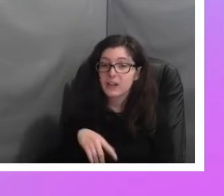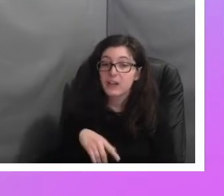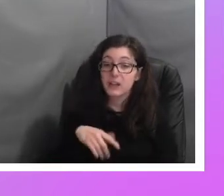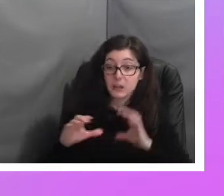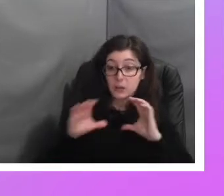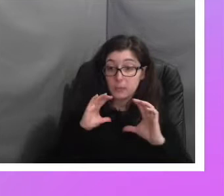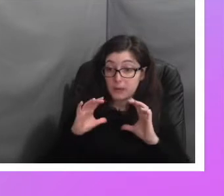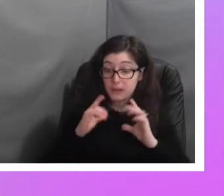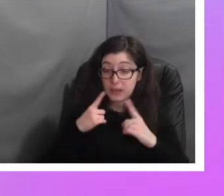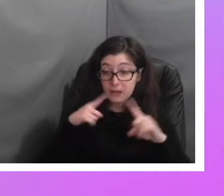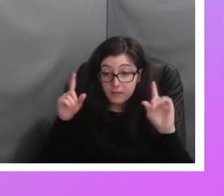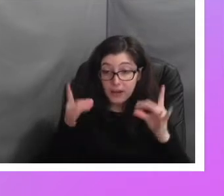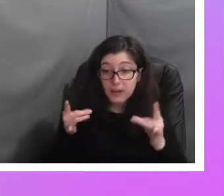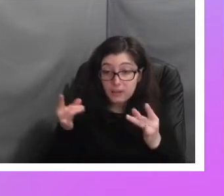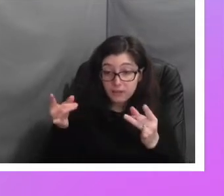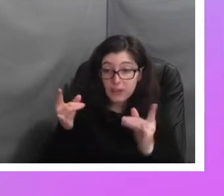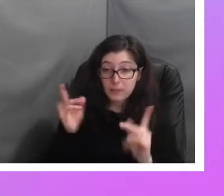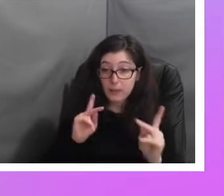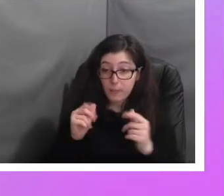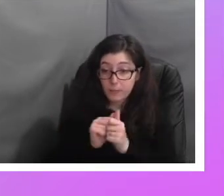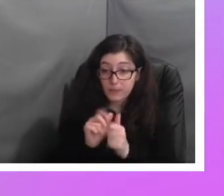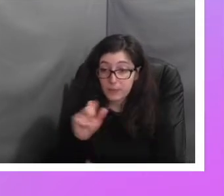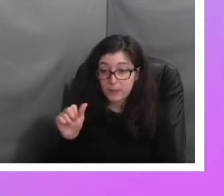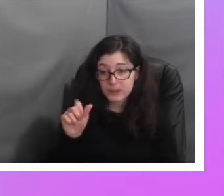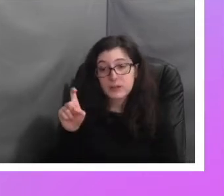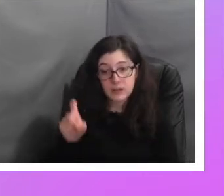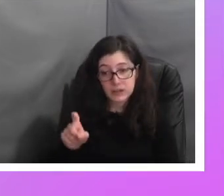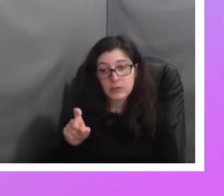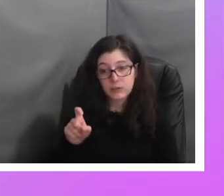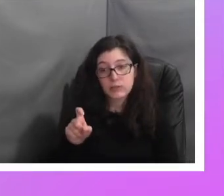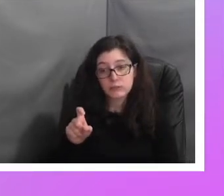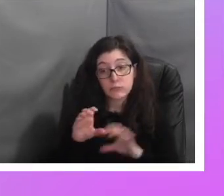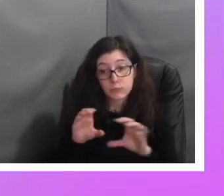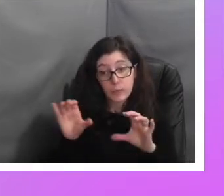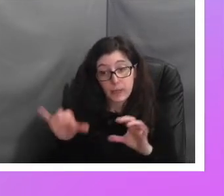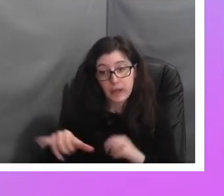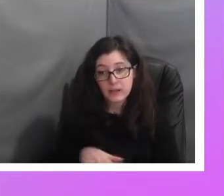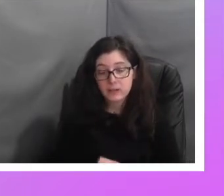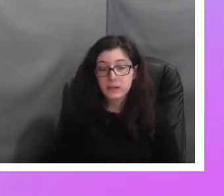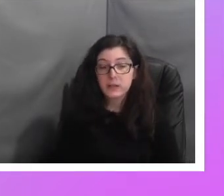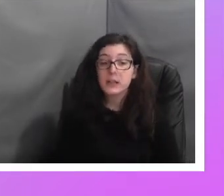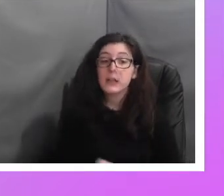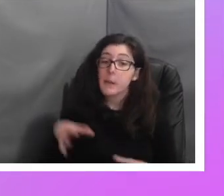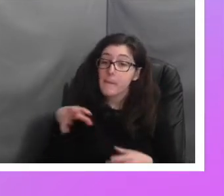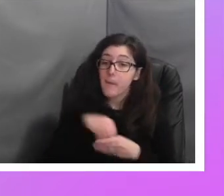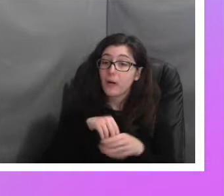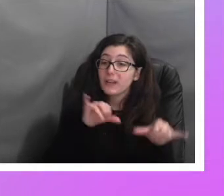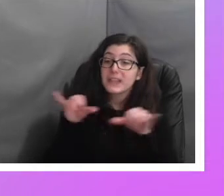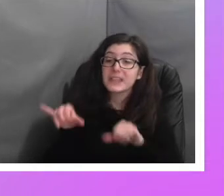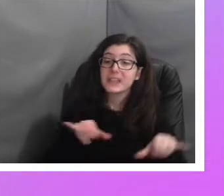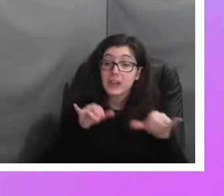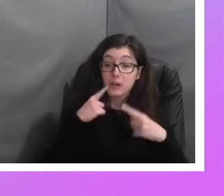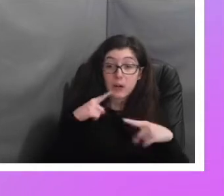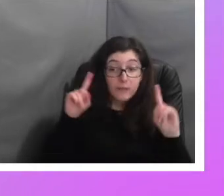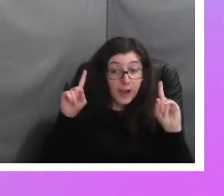to people with disabilities, that's what you need to do. And part of the standard for what's effective includes